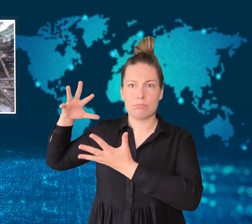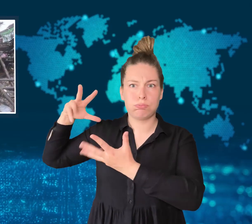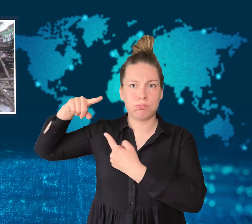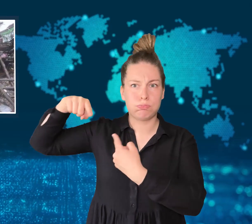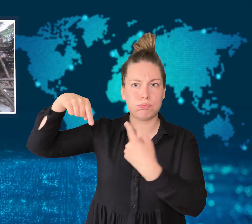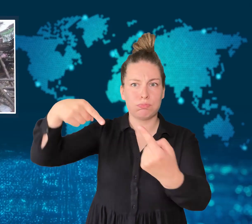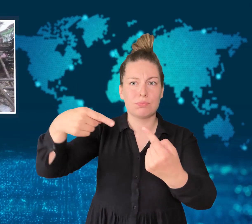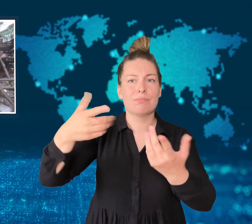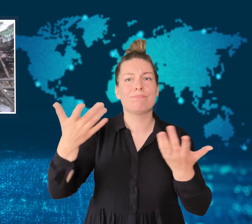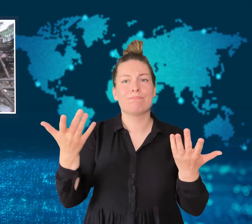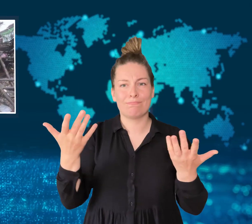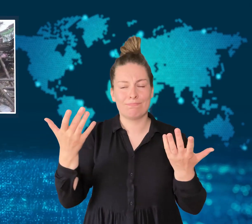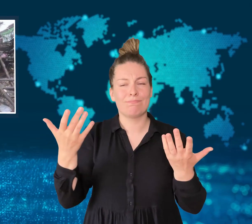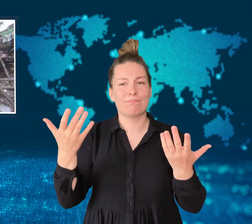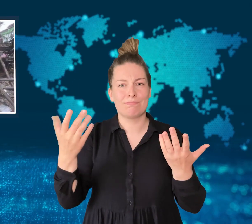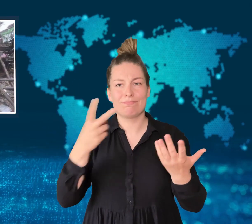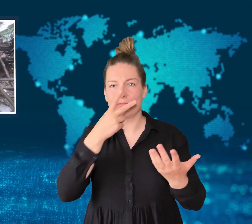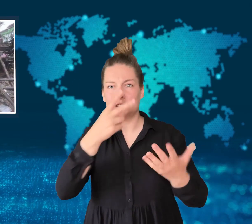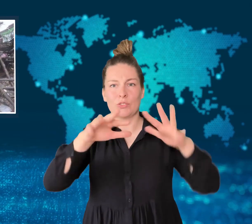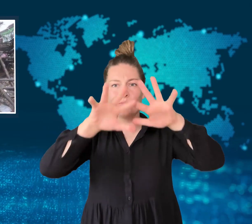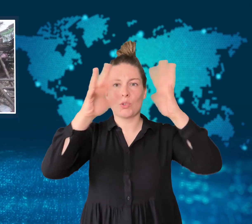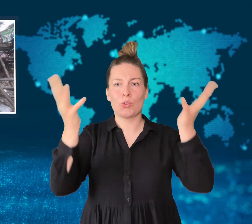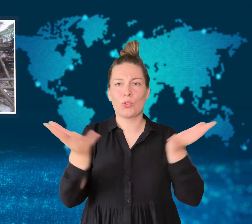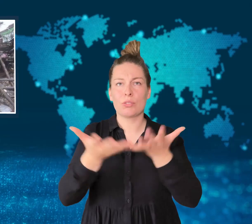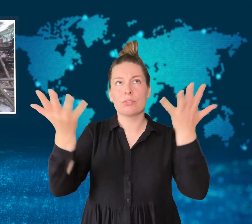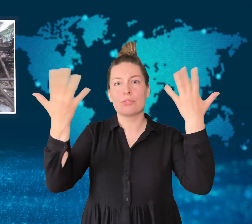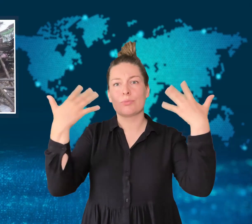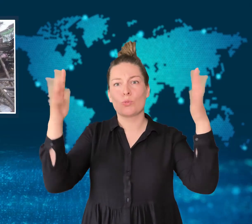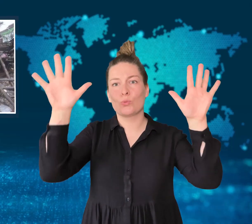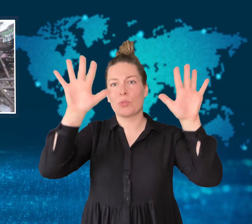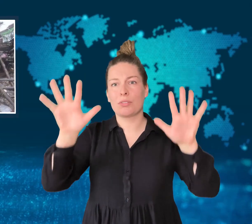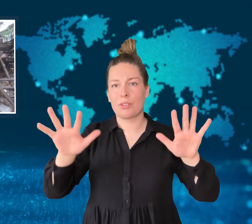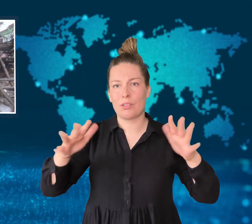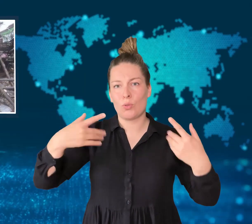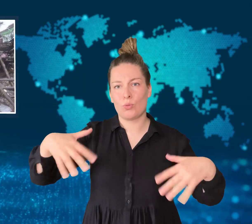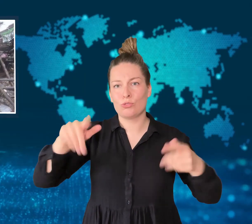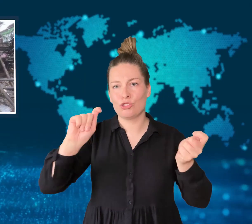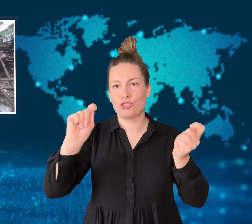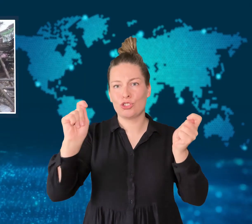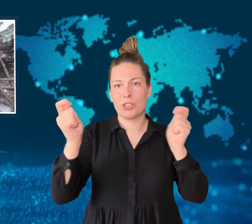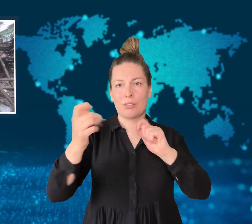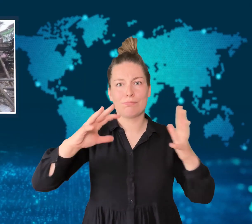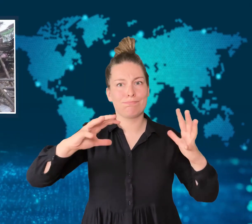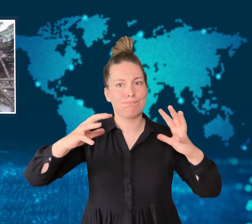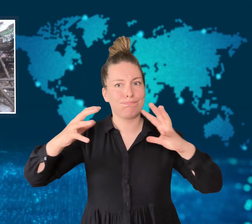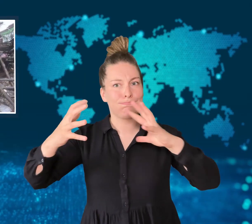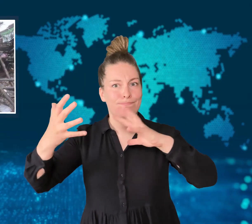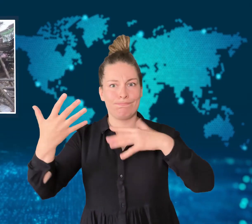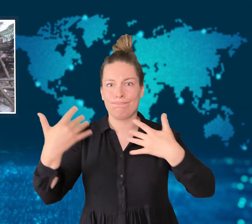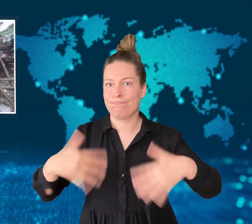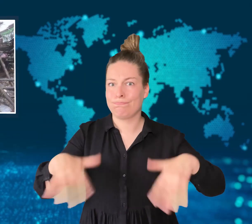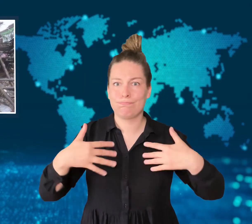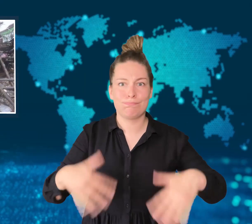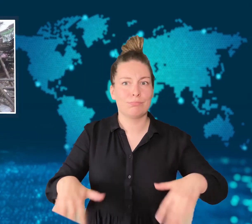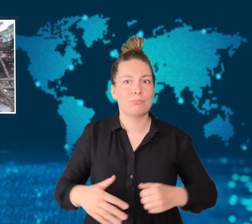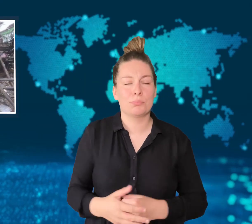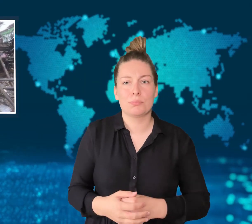Since the area the cyclone hit already has such deep needs,